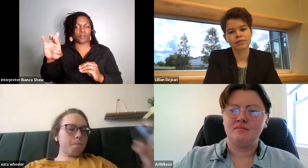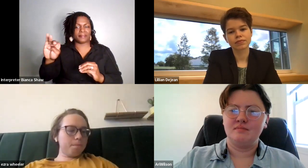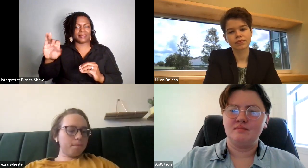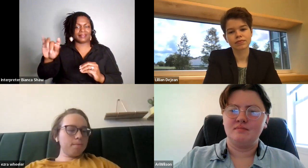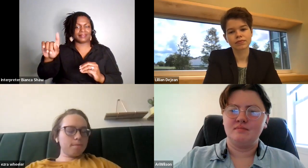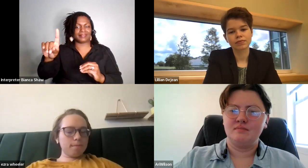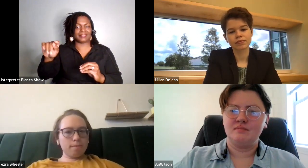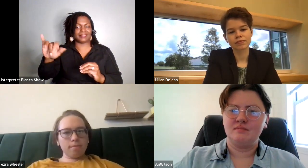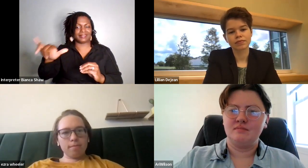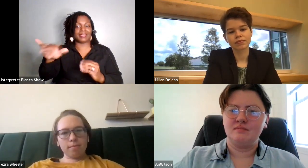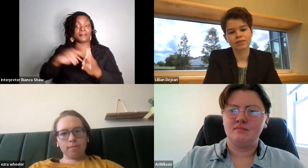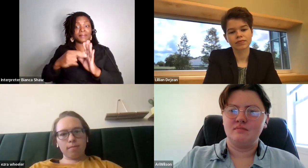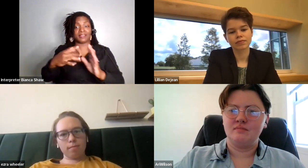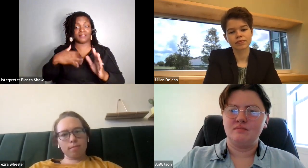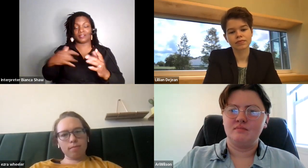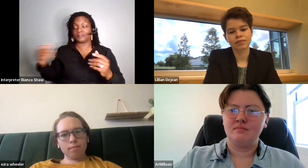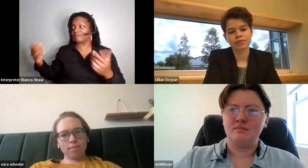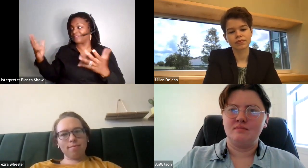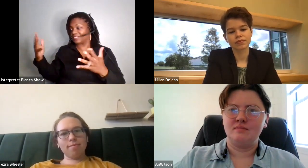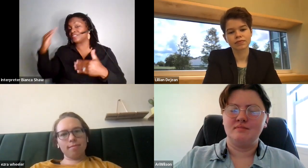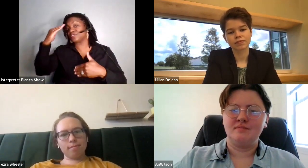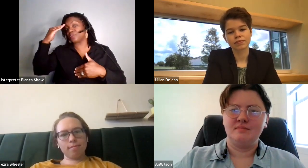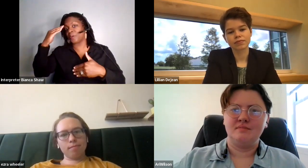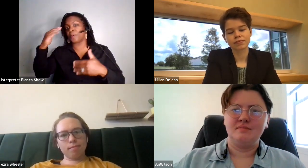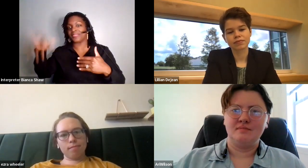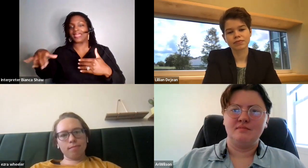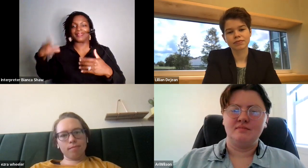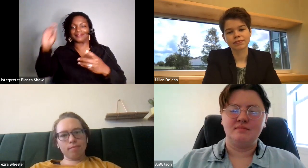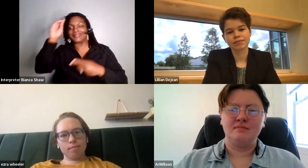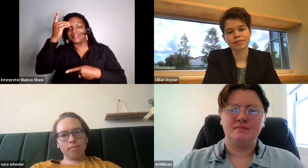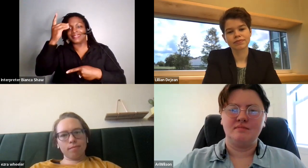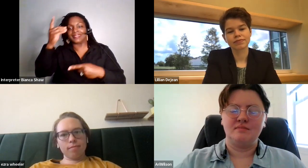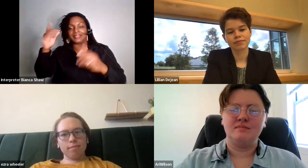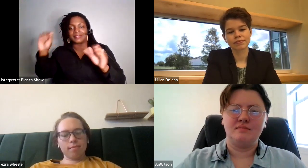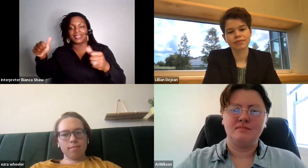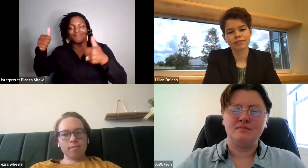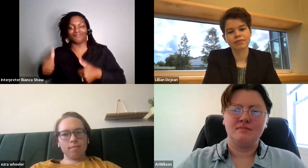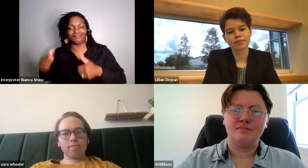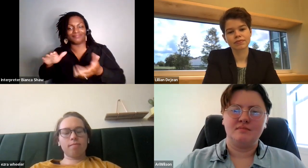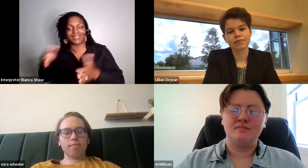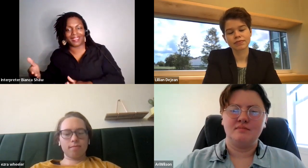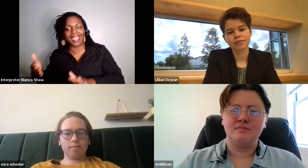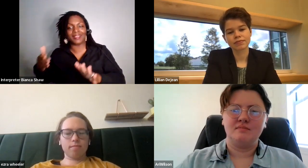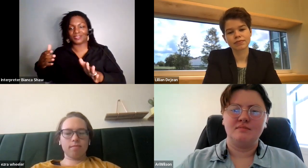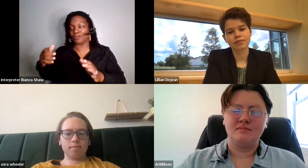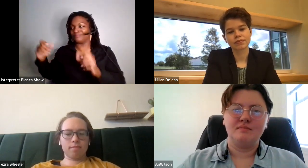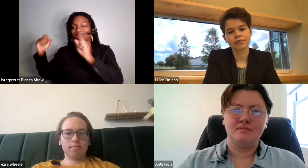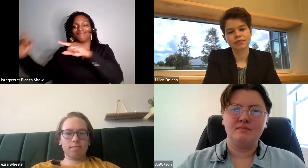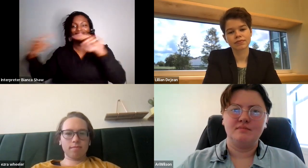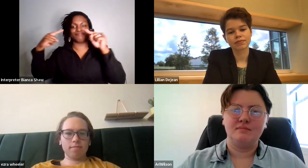That some days, you know. i'm down some days i'm that's you know, that's another comer video of depression, you know. And then my anxiety gets bad sometimes, you know.